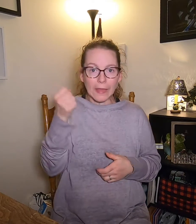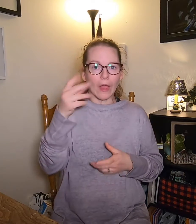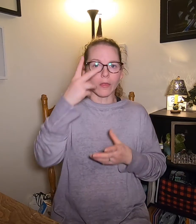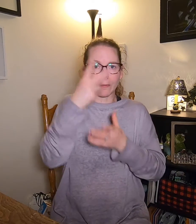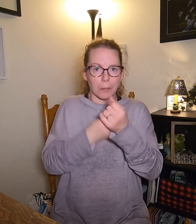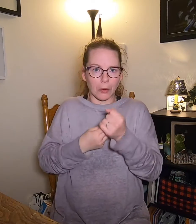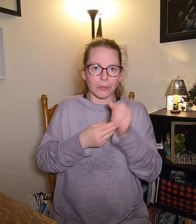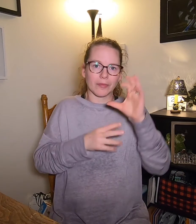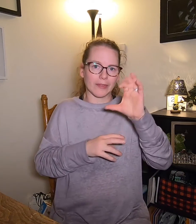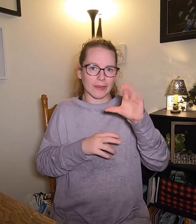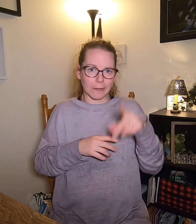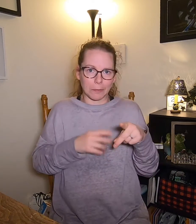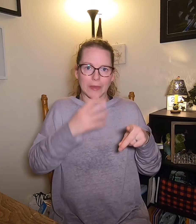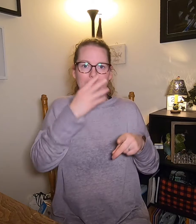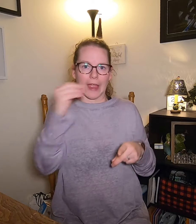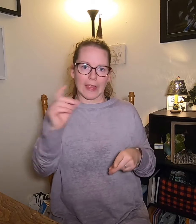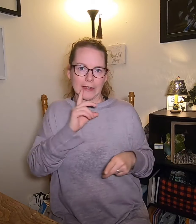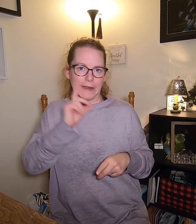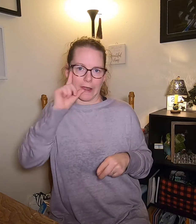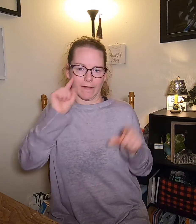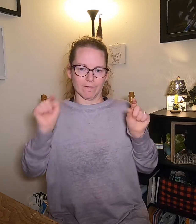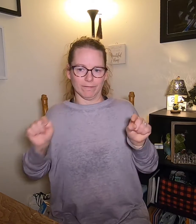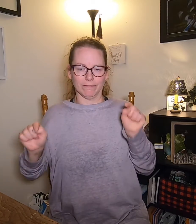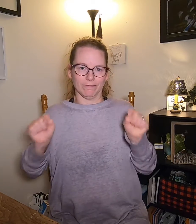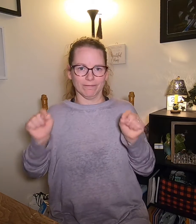because of my disabilities.